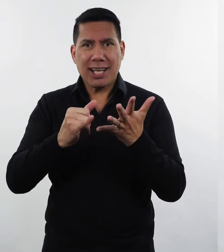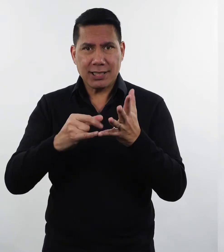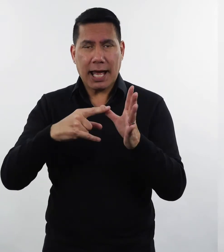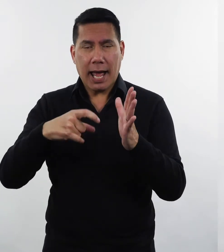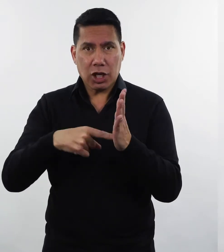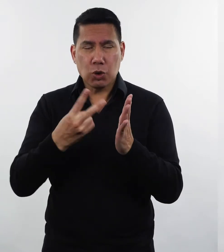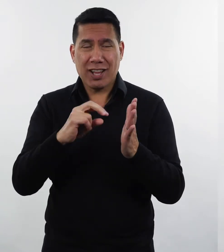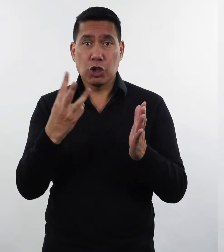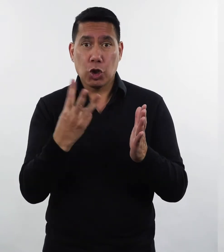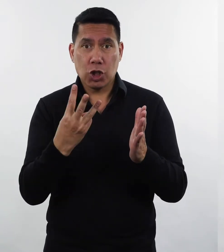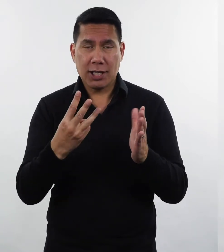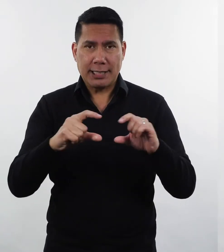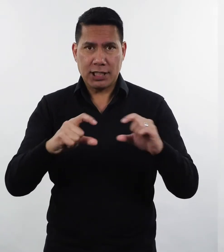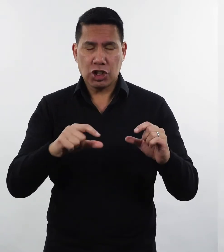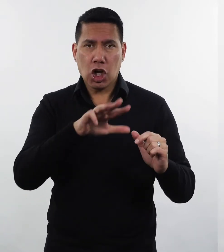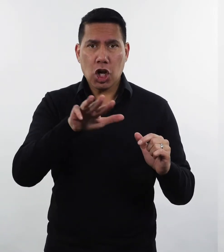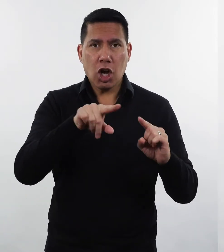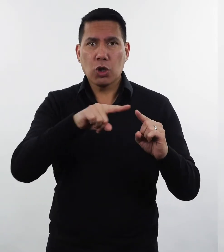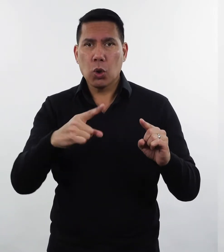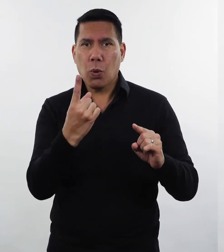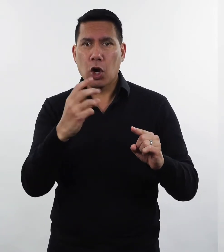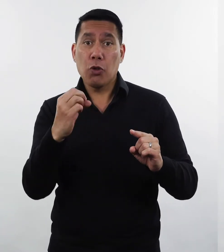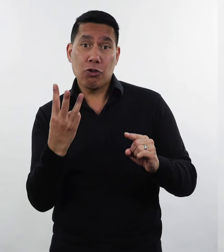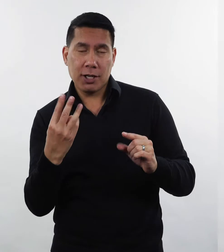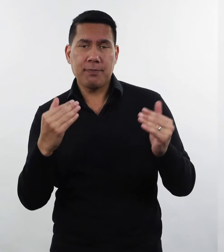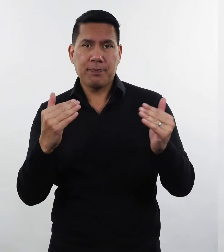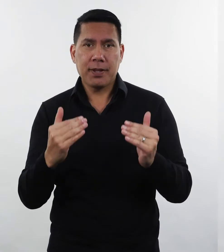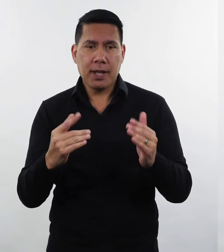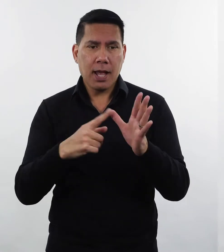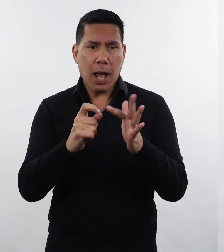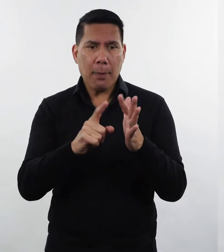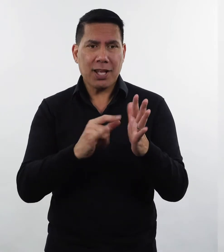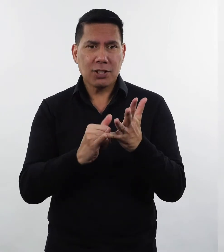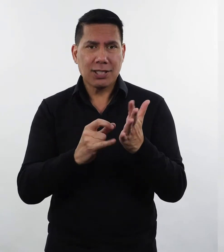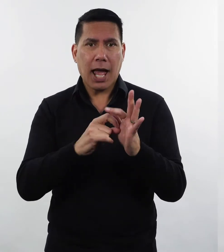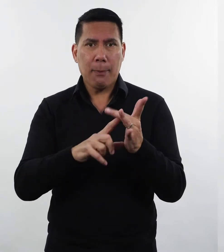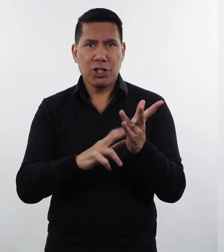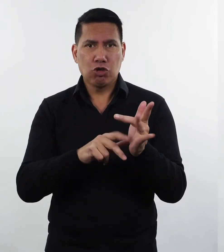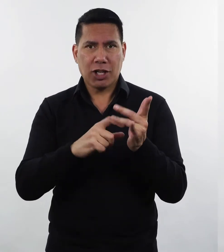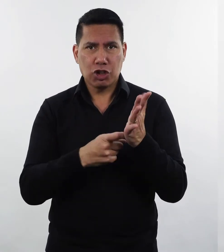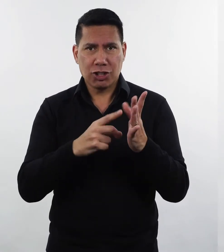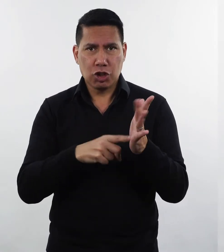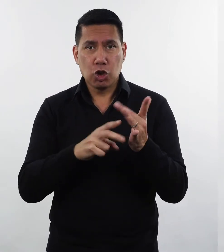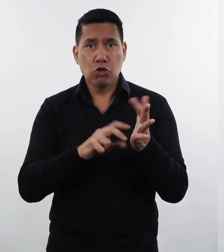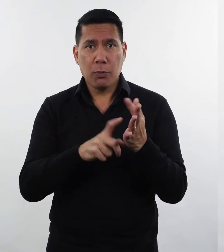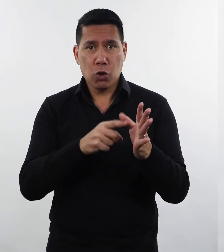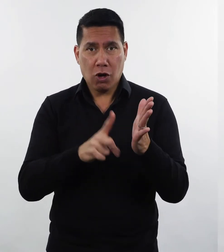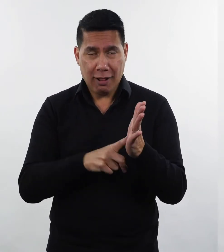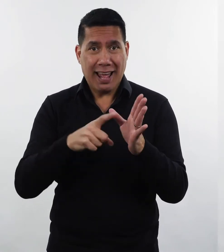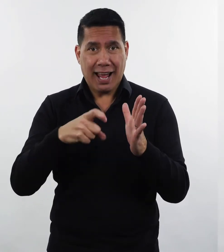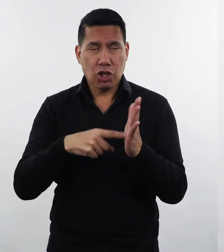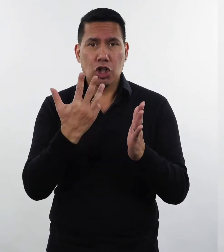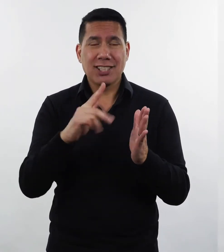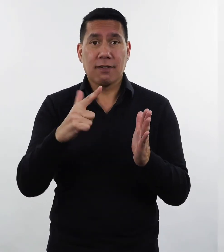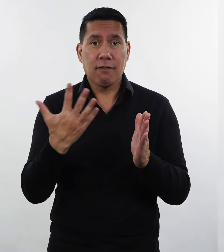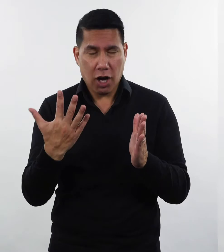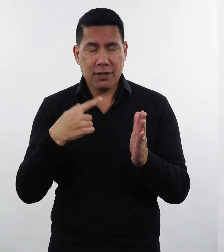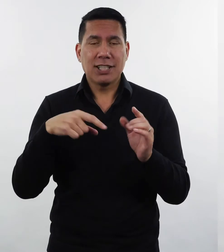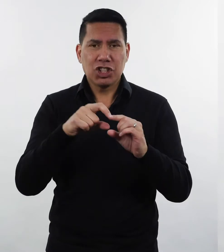Appeals and Administration Tribunal Act 1975 sections 25-29, 13, 41.1 and 44)